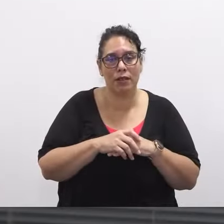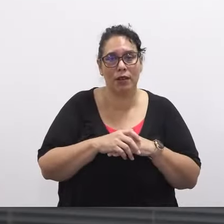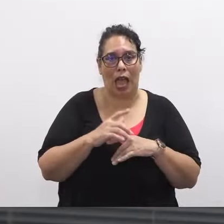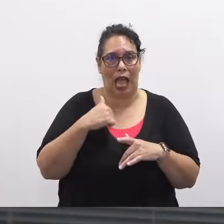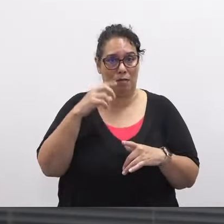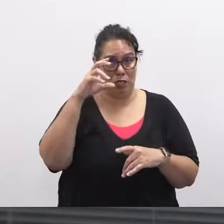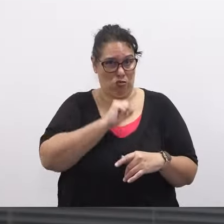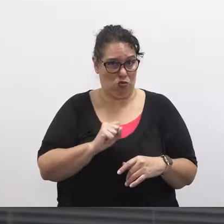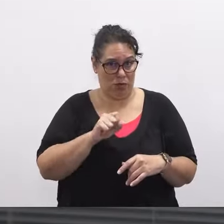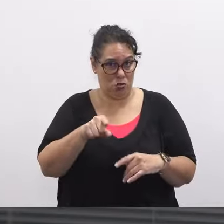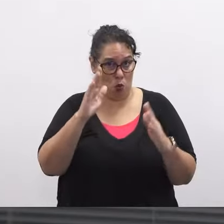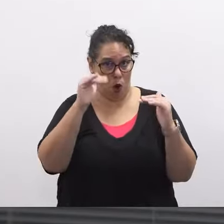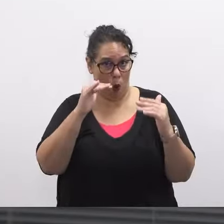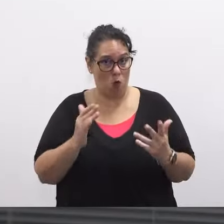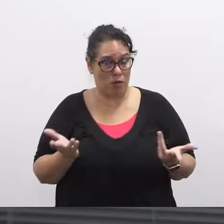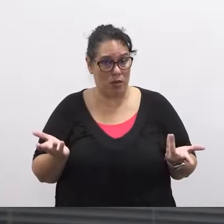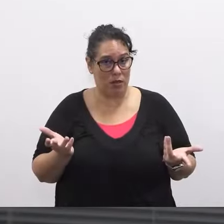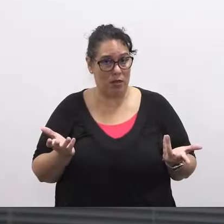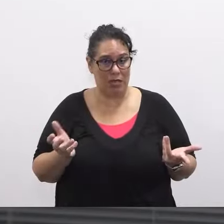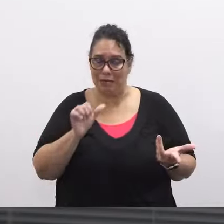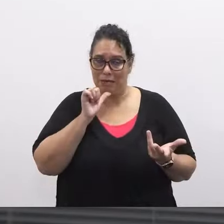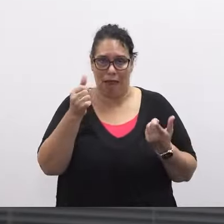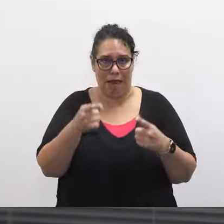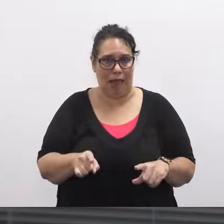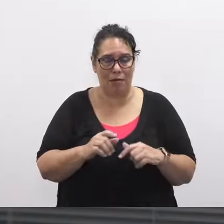that's what you're hoping that I would do, that's not gonna happen with me.